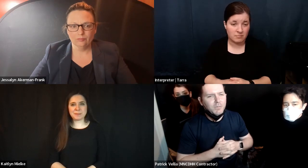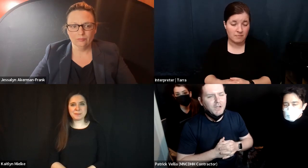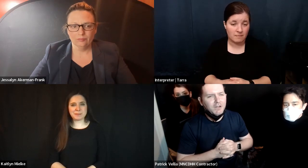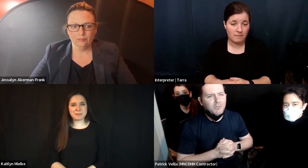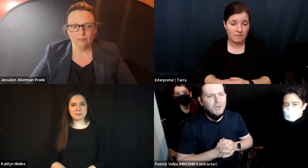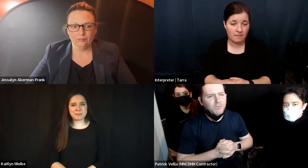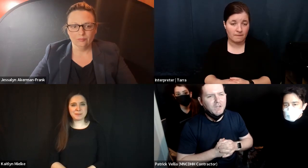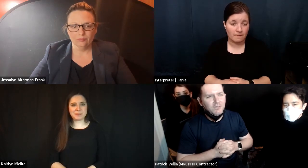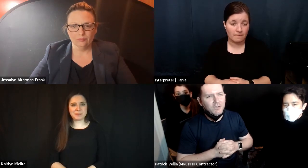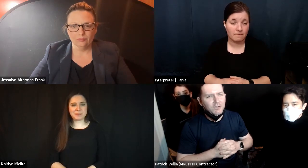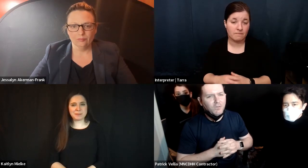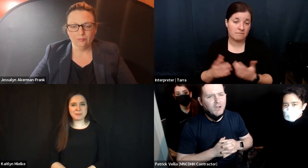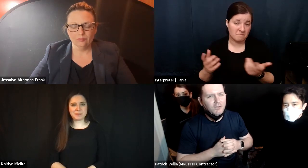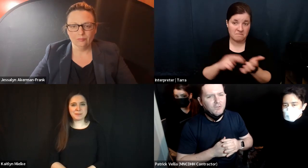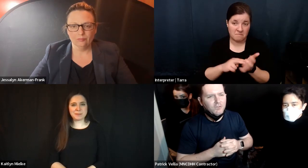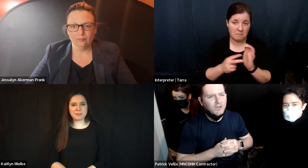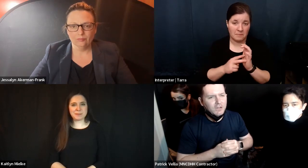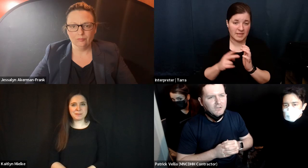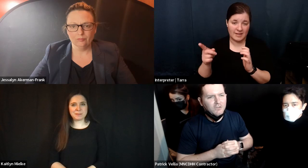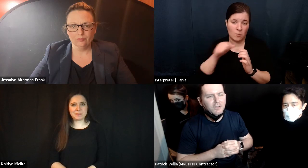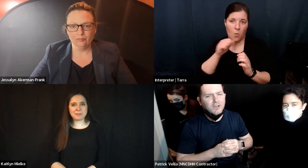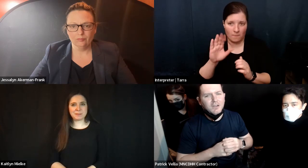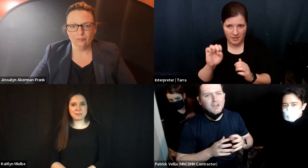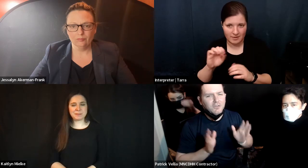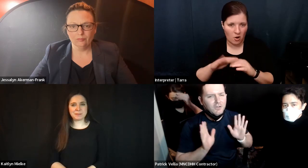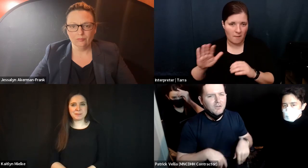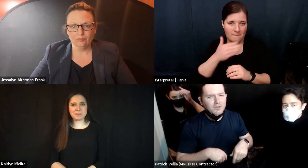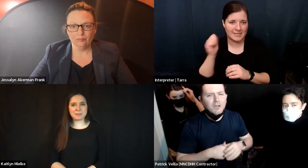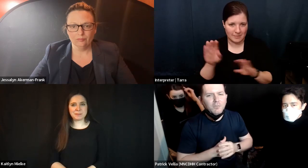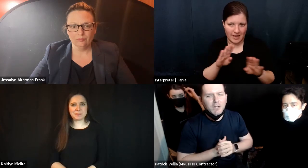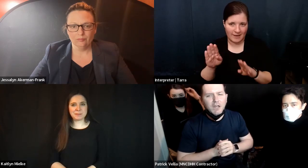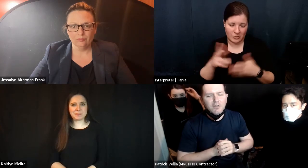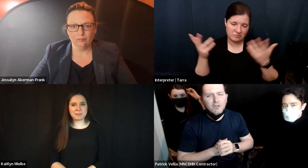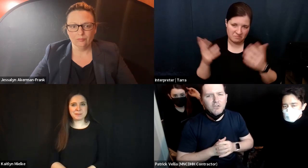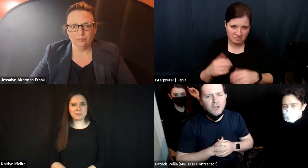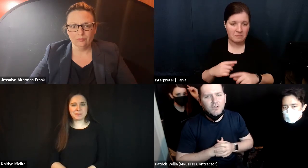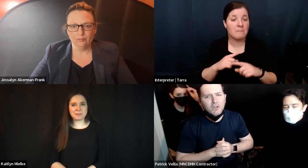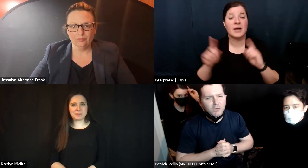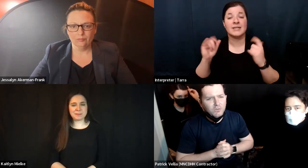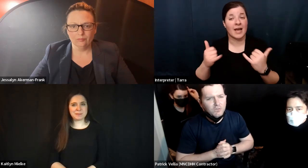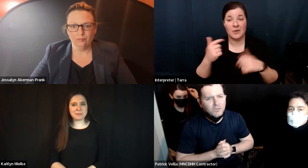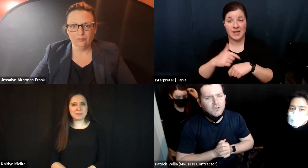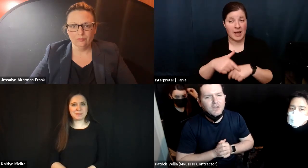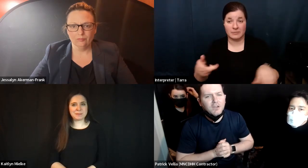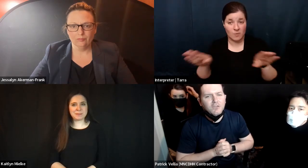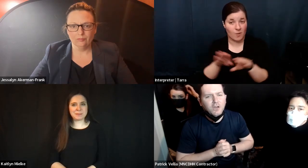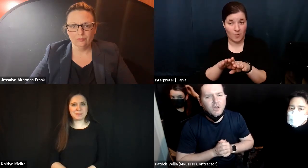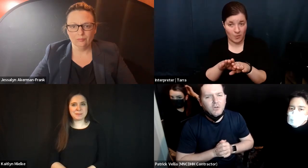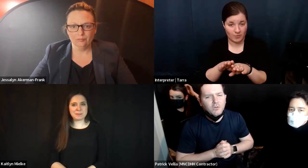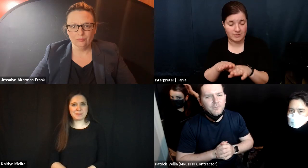But if the DeafBlind is by themselves, then excuse me, but the driver often doesn't care. And they will be on their best behavior and follow those things.